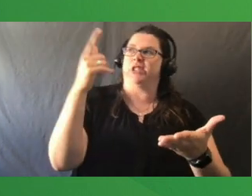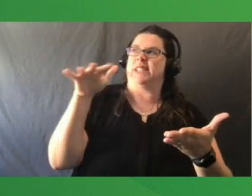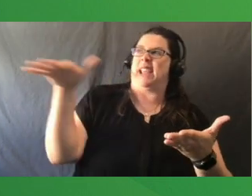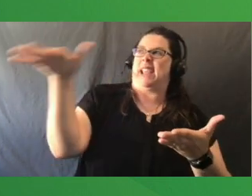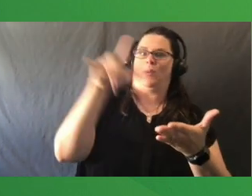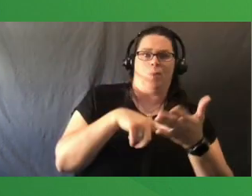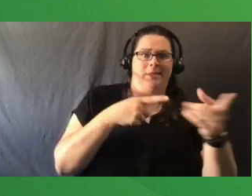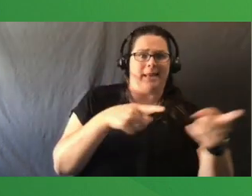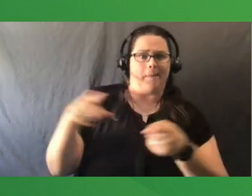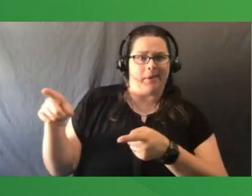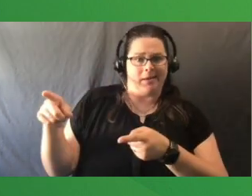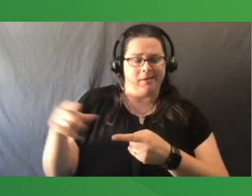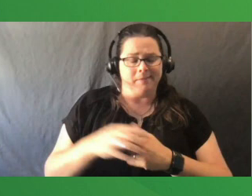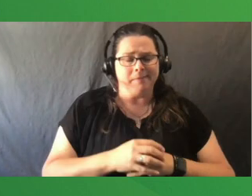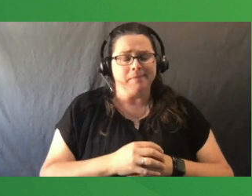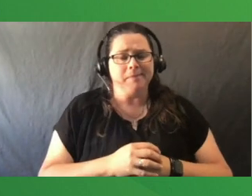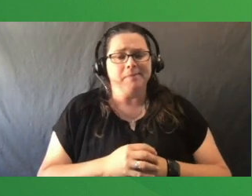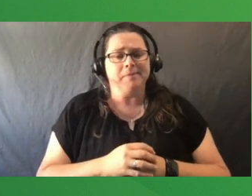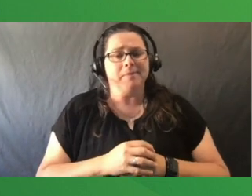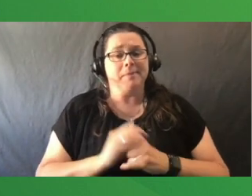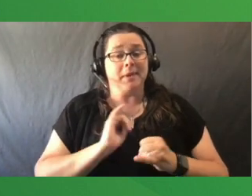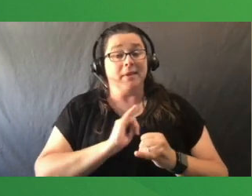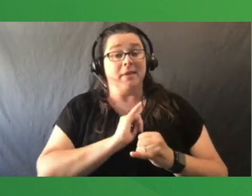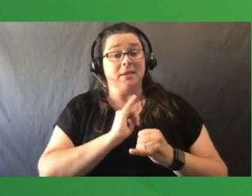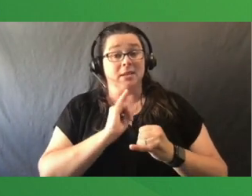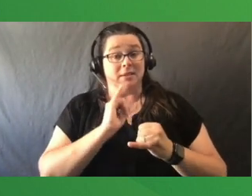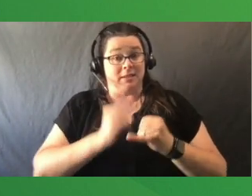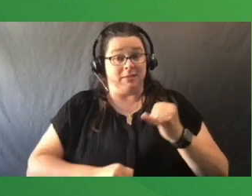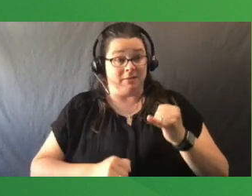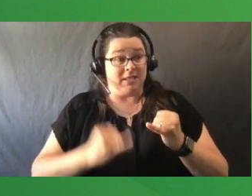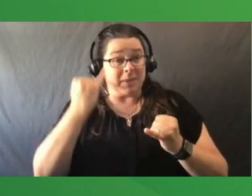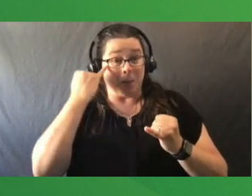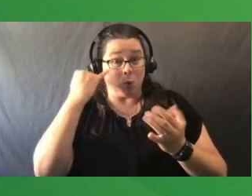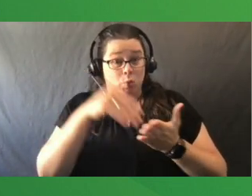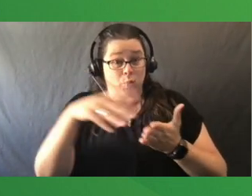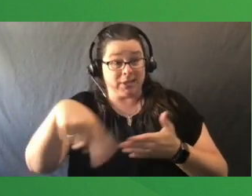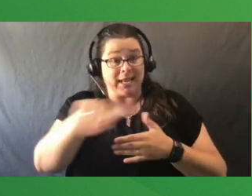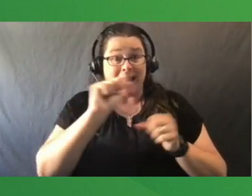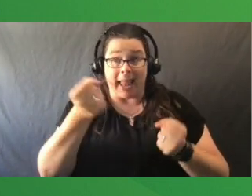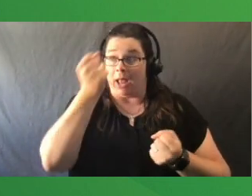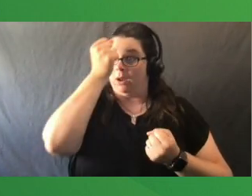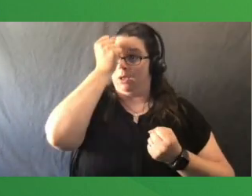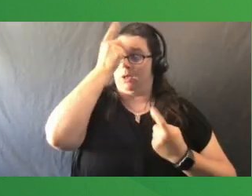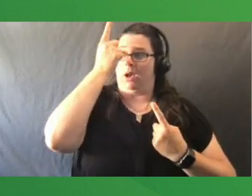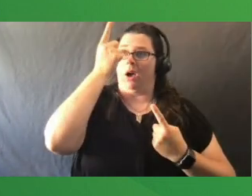Finally, if students could make sense of those things, we would be able to change the outcome